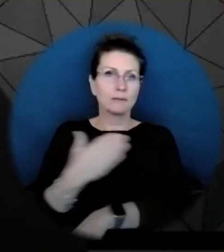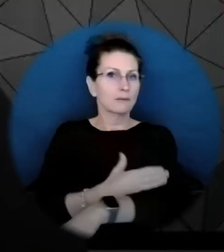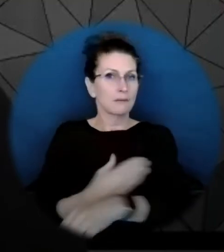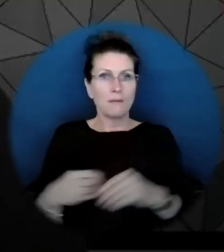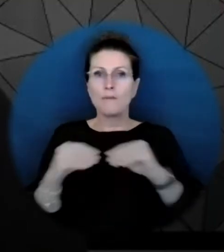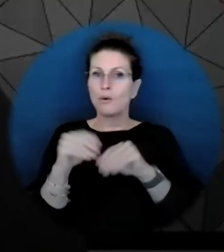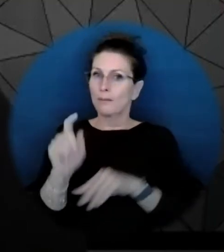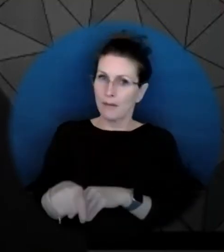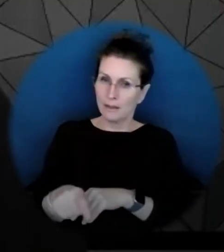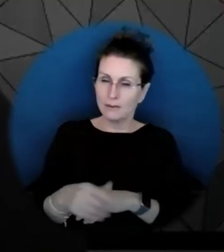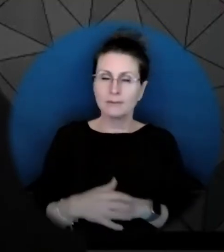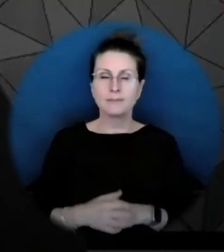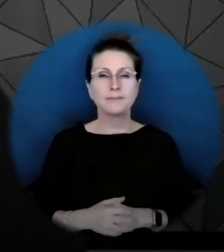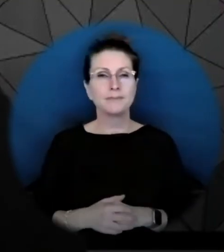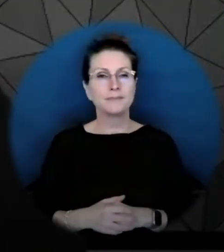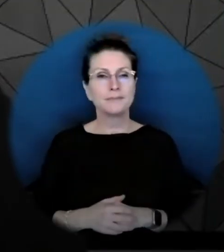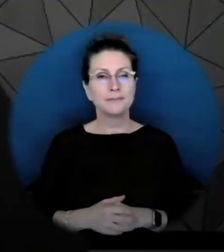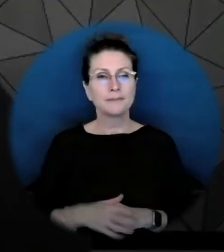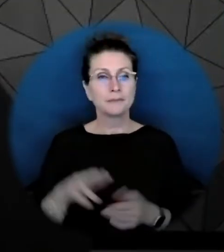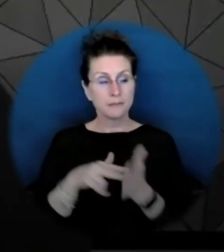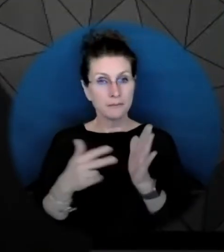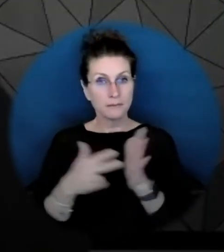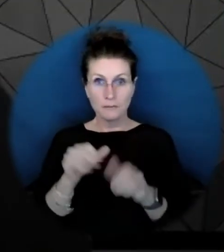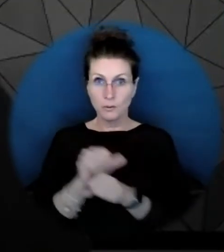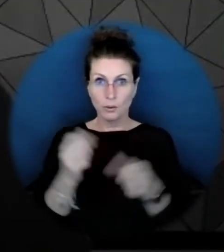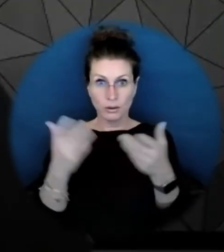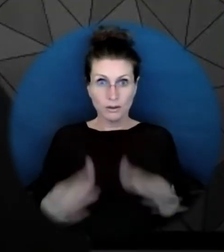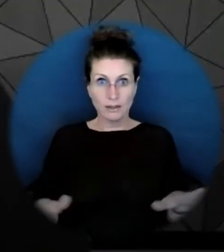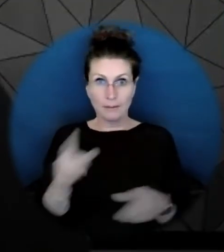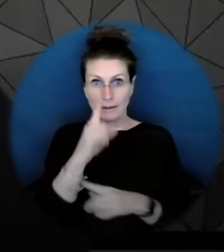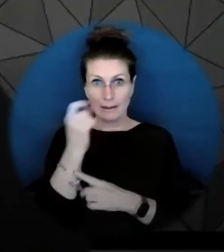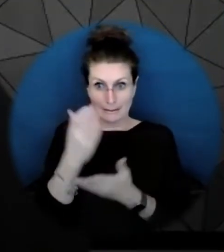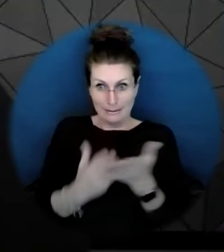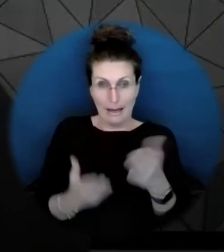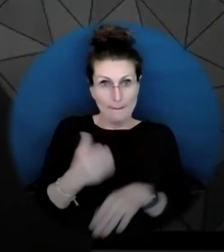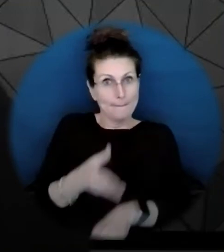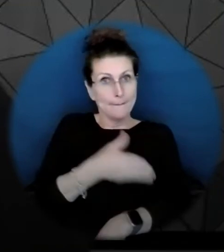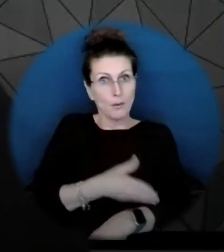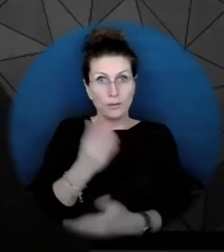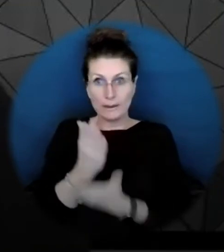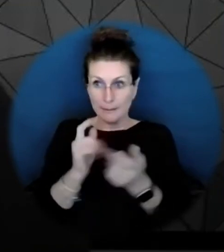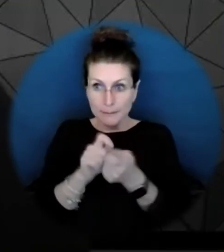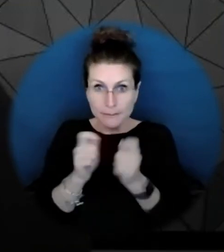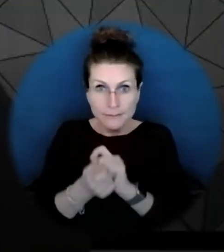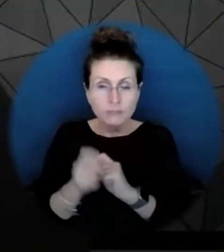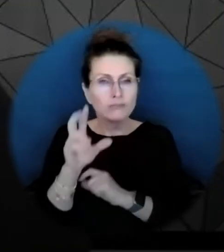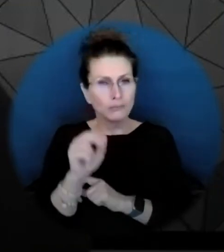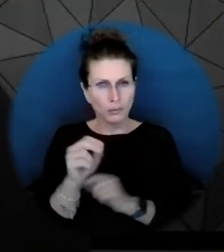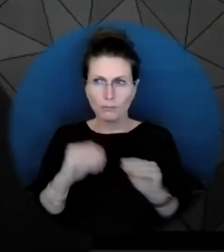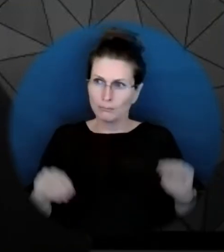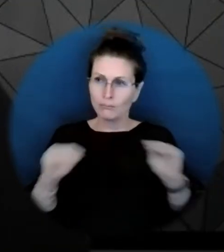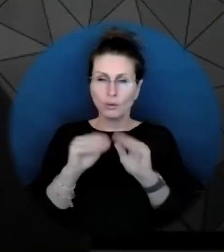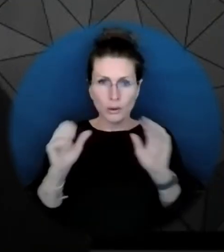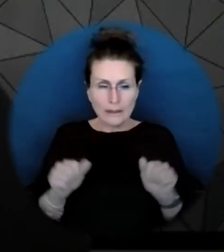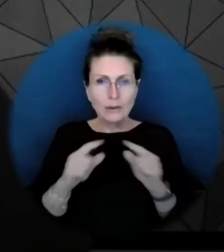as well as public spaces. That doesn't mean our work is done yet. There is a lot more that we can do to encourage and support women